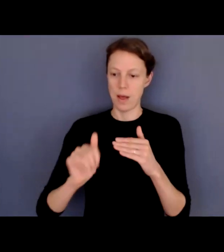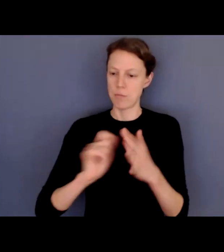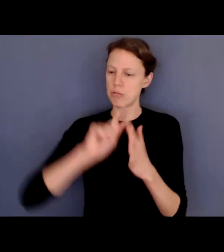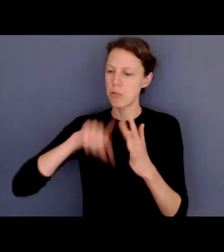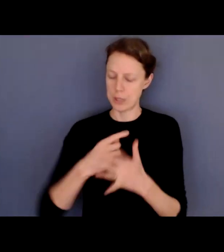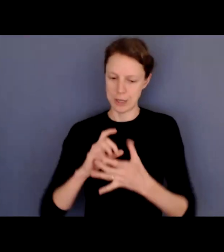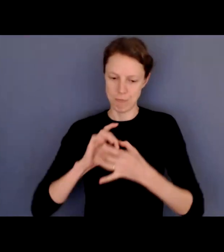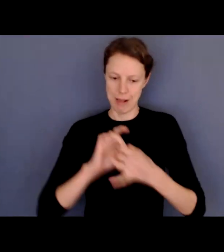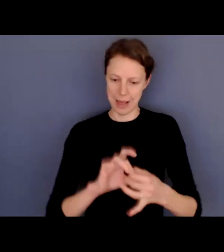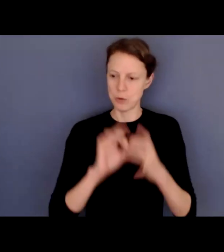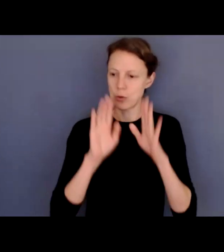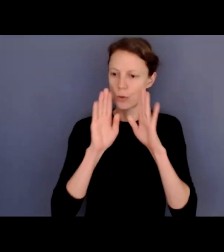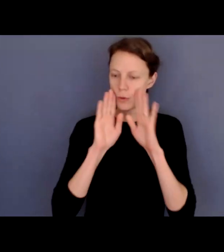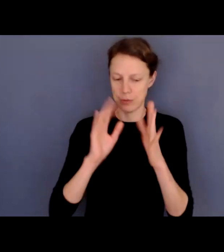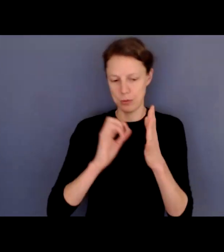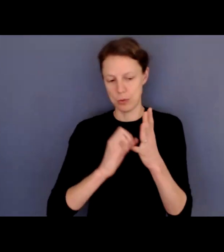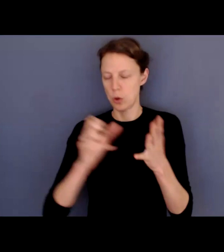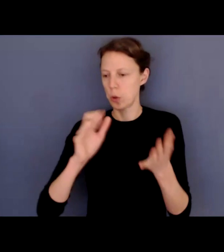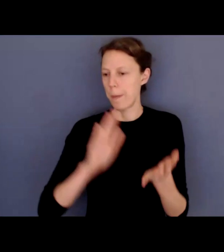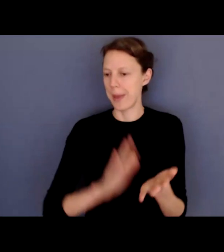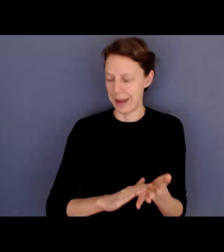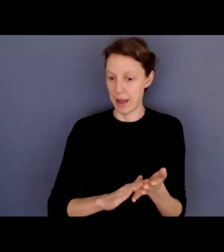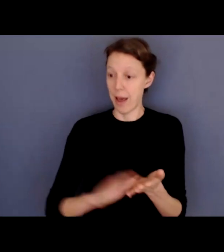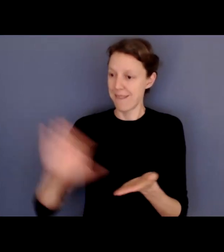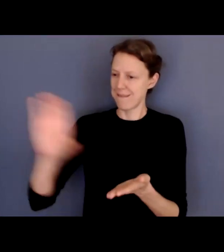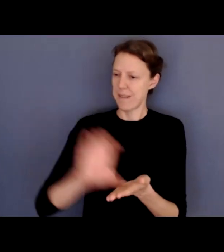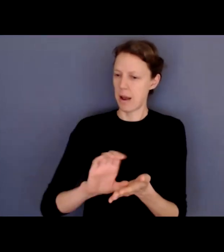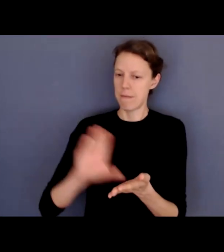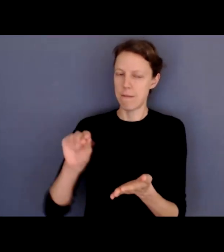funded by a VLF Grant, led to the enhancement of Westjustice's